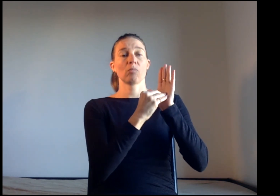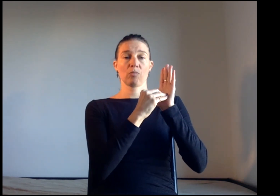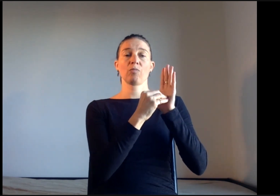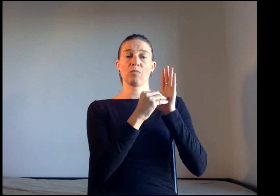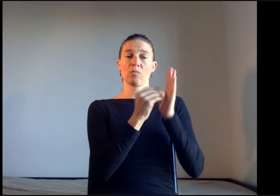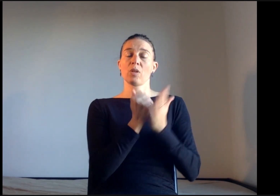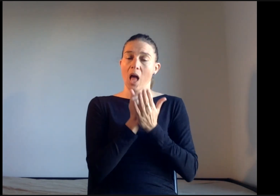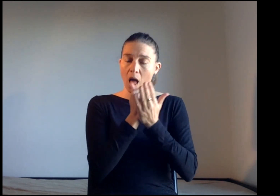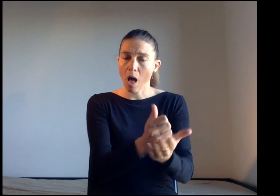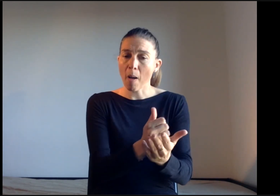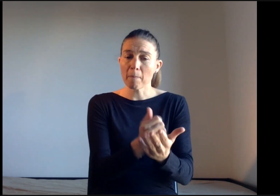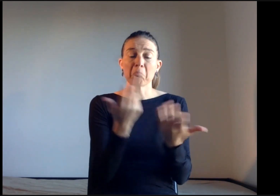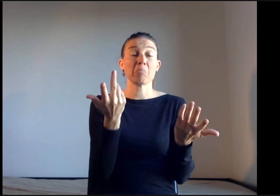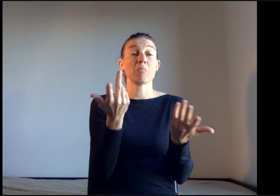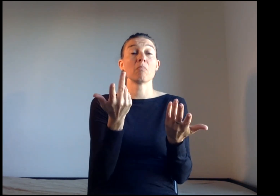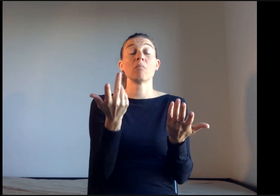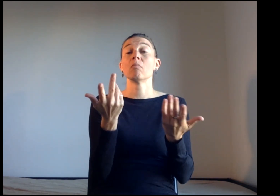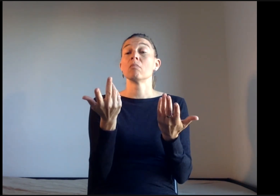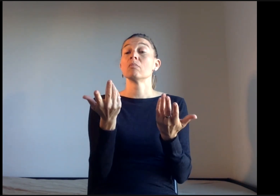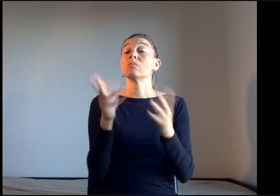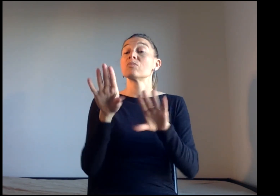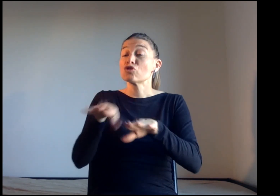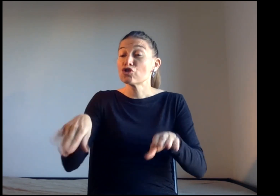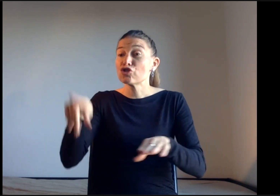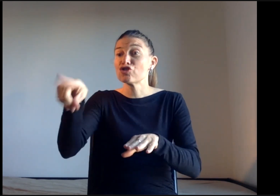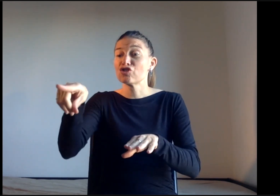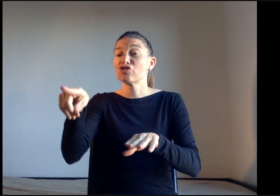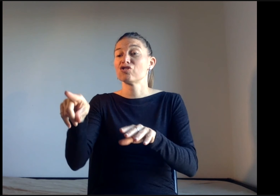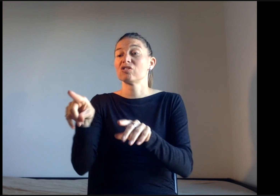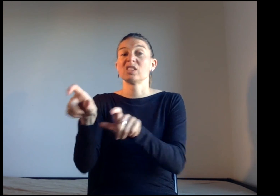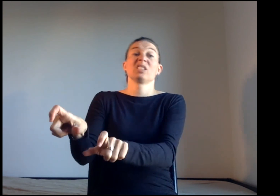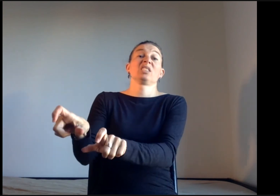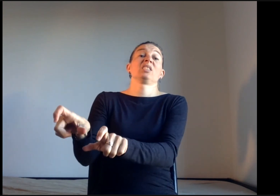and other kind of support.